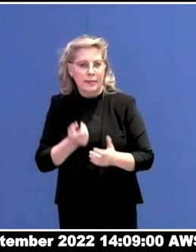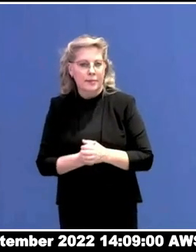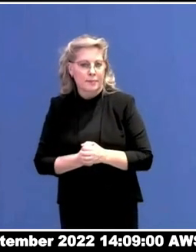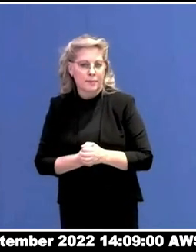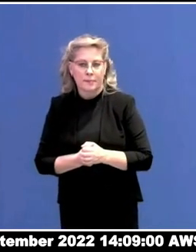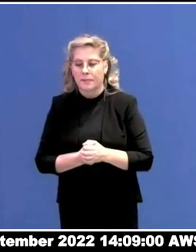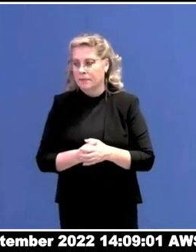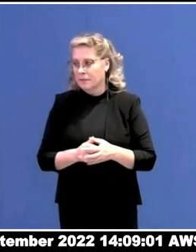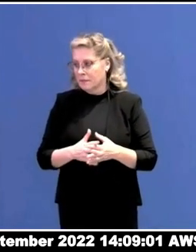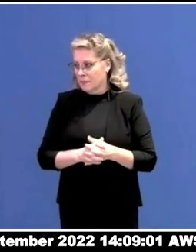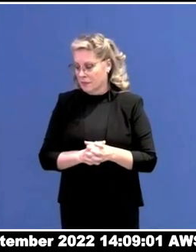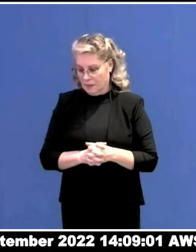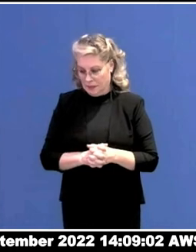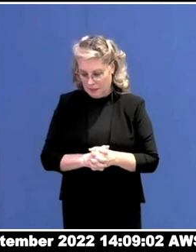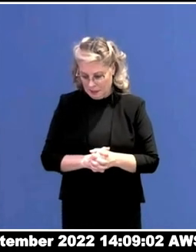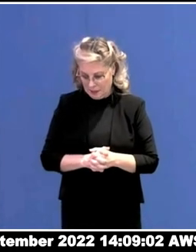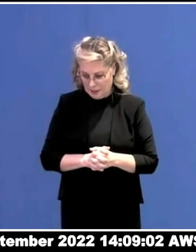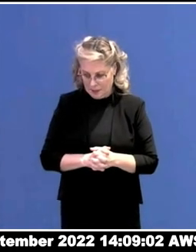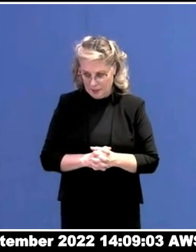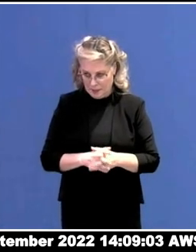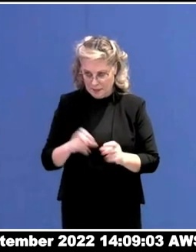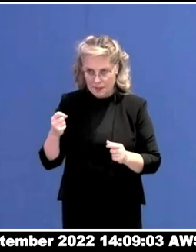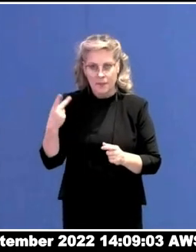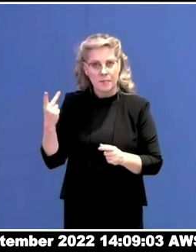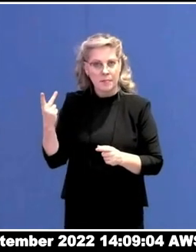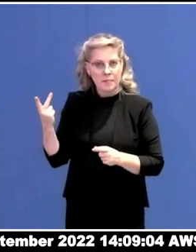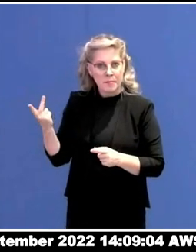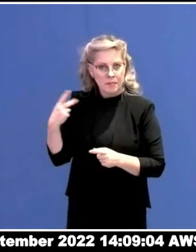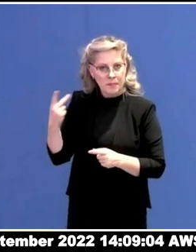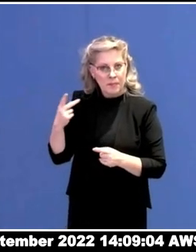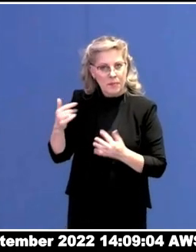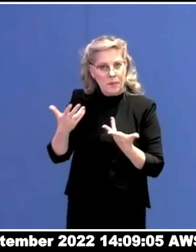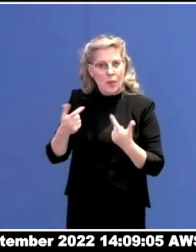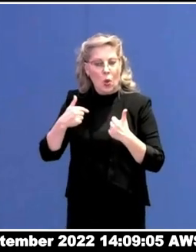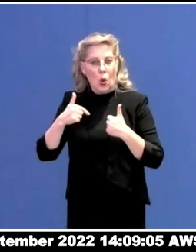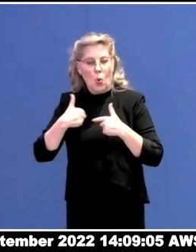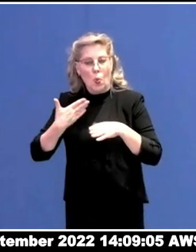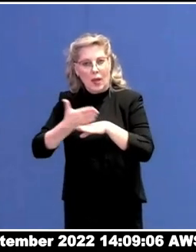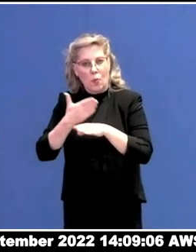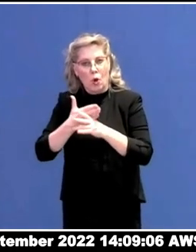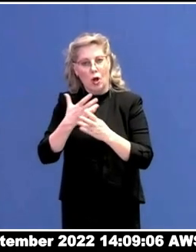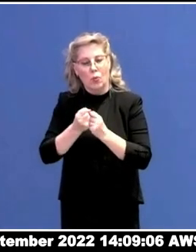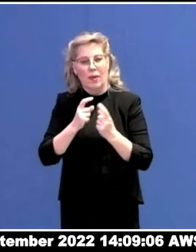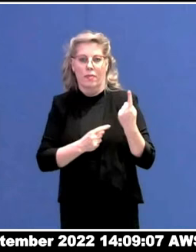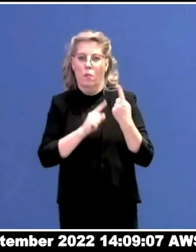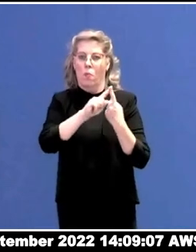Both Ms Kilroy and I work with a critical race theorist, Chelsea Watego, Professor Chelsea Watego in Queensland.